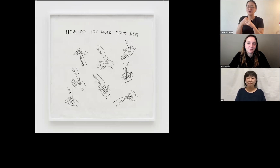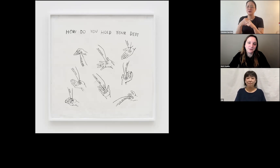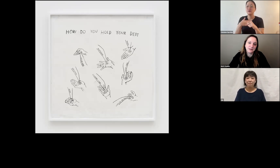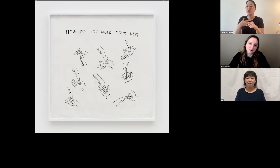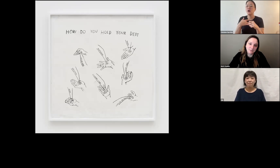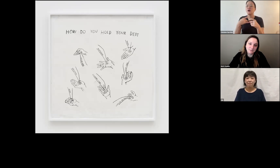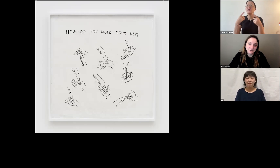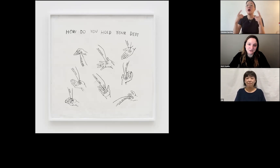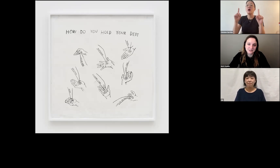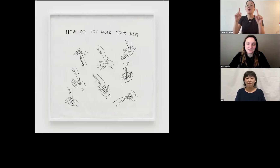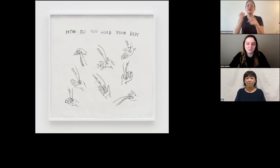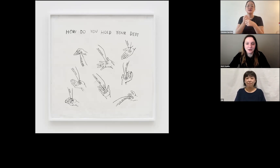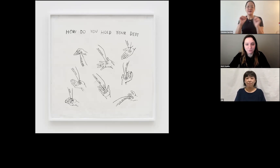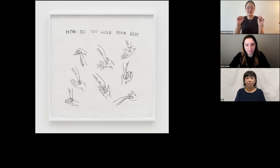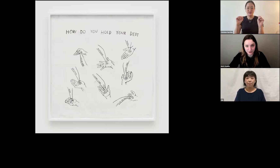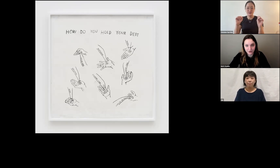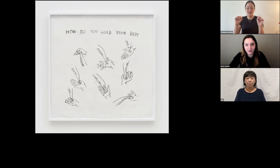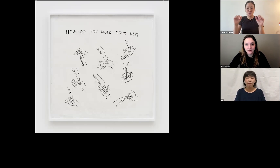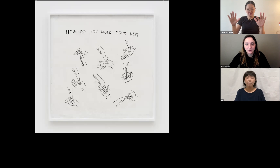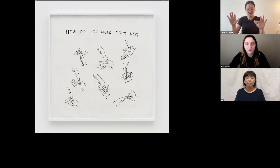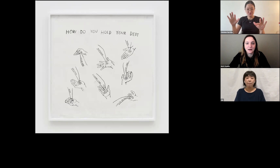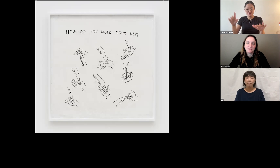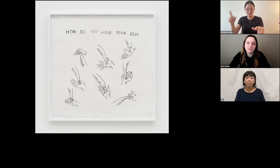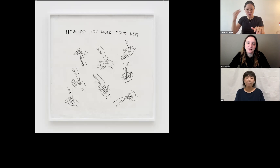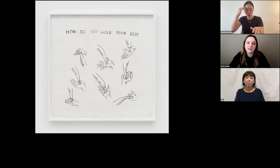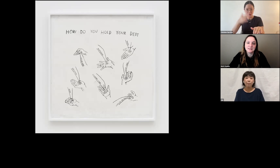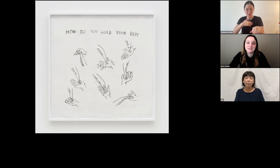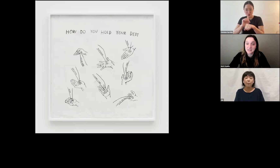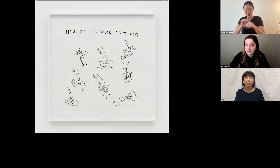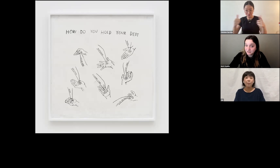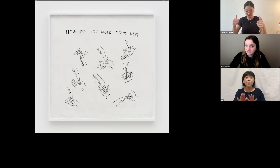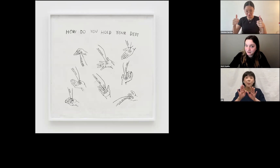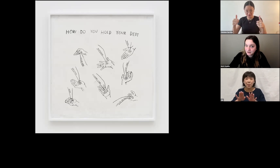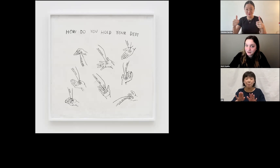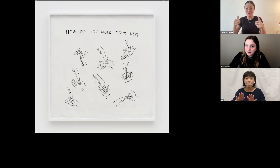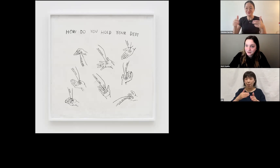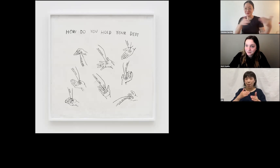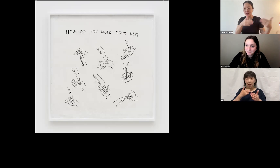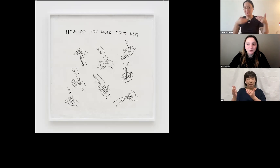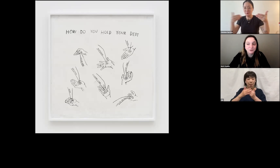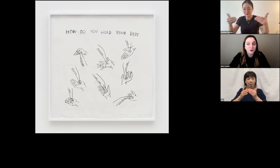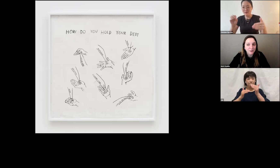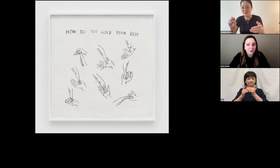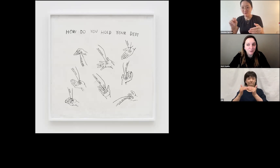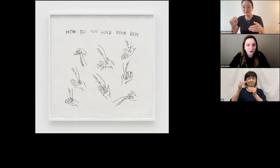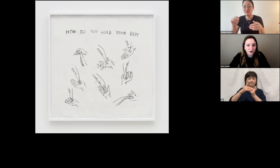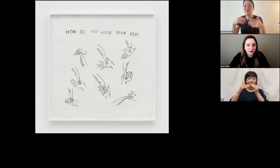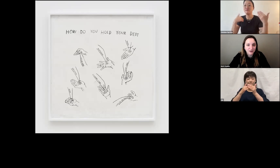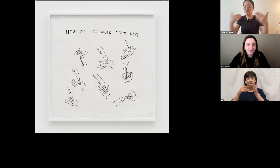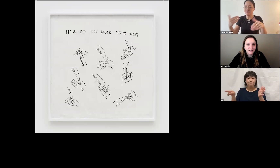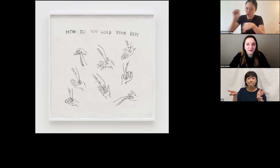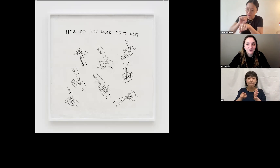But now I'm years into my career and I feel like it's safe. People know my work.